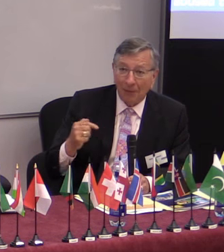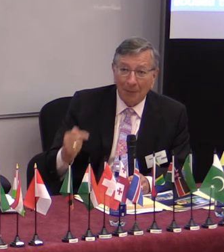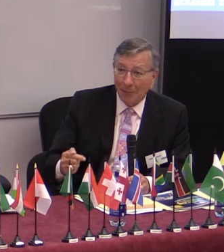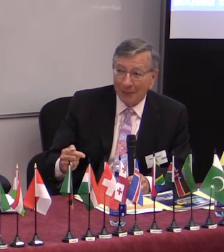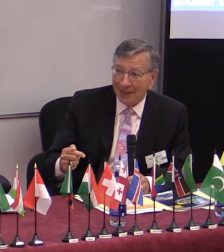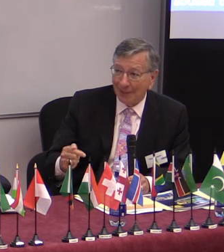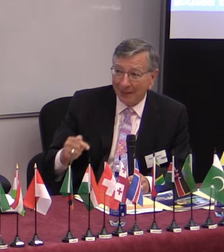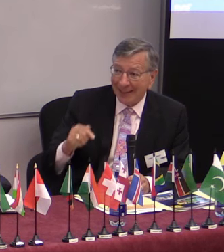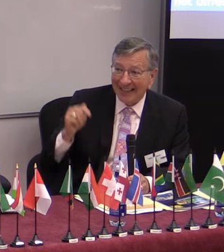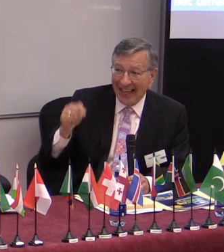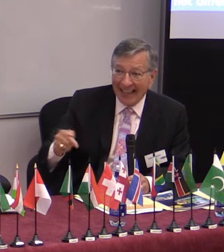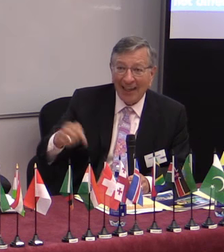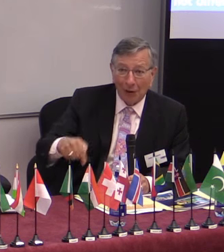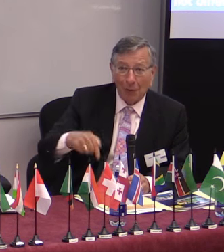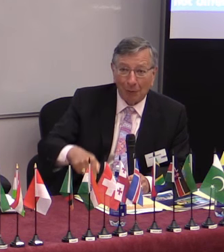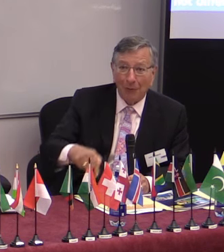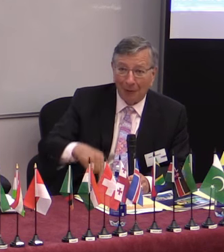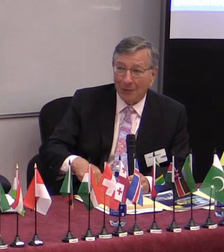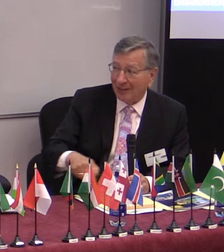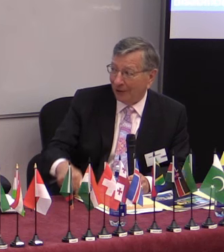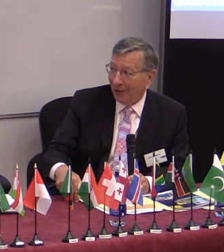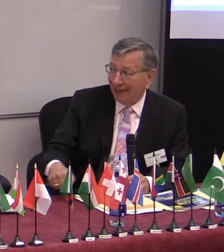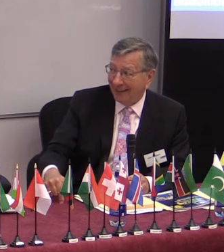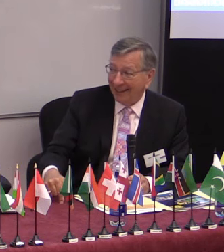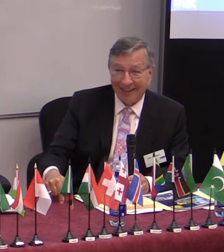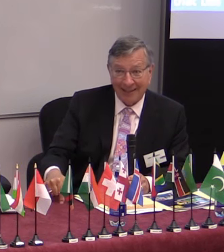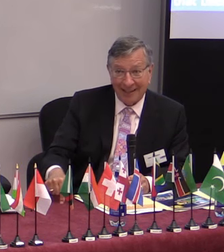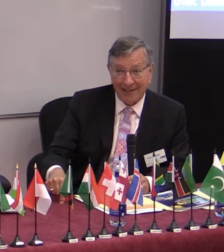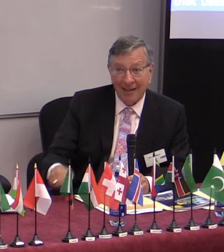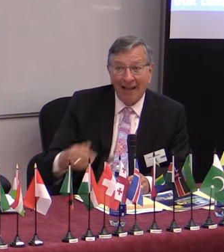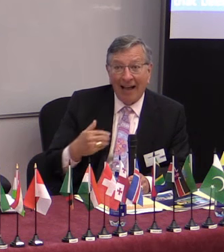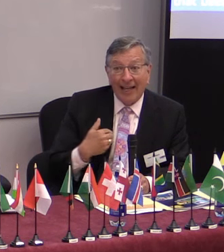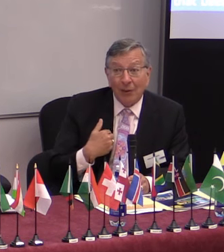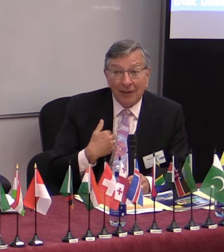for people with disabilities than any other group that uses the law in the US. I don't